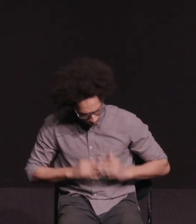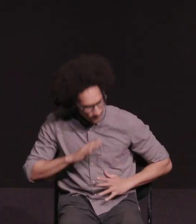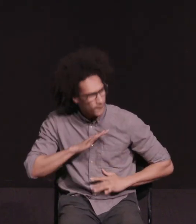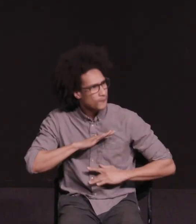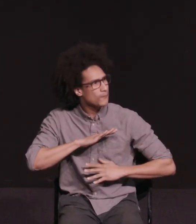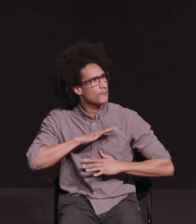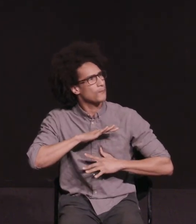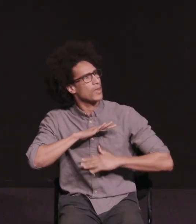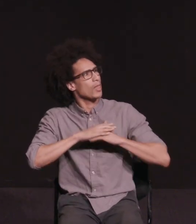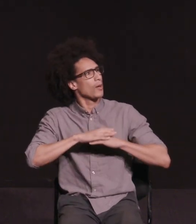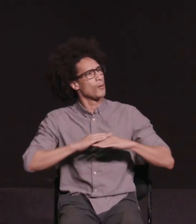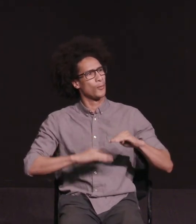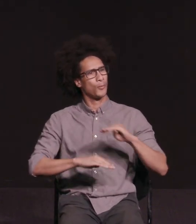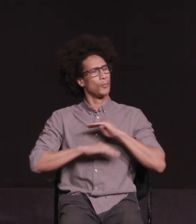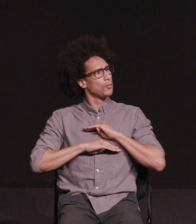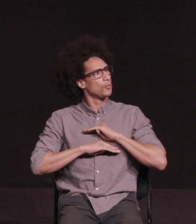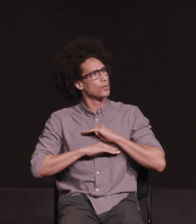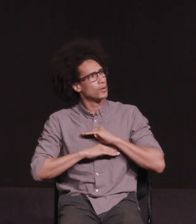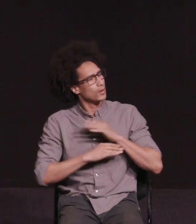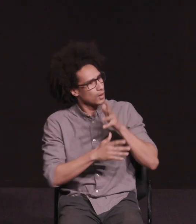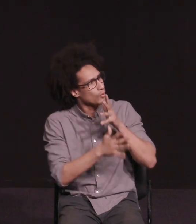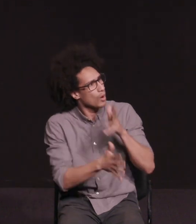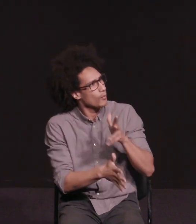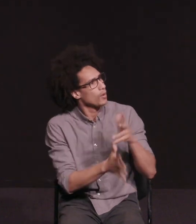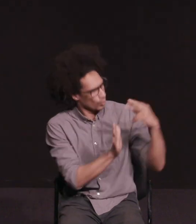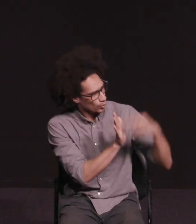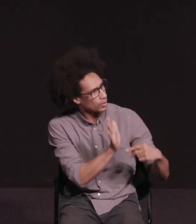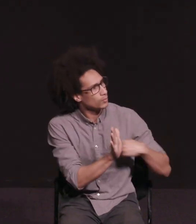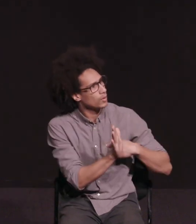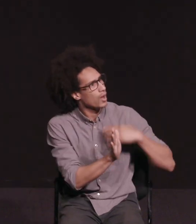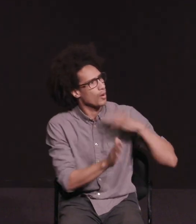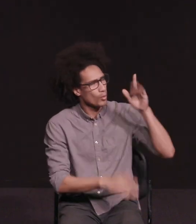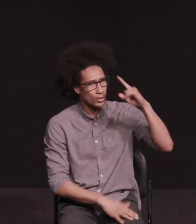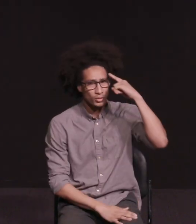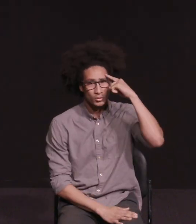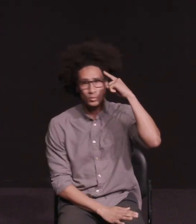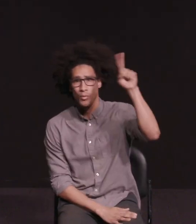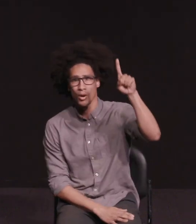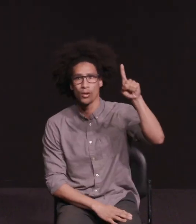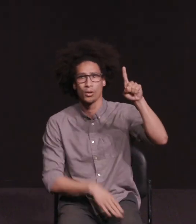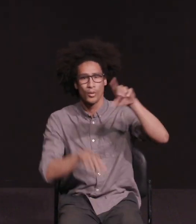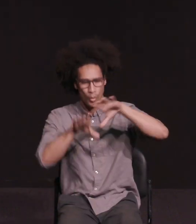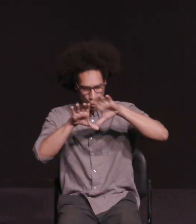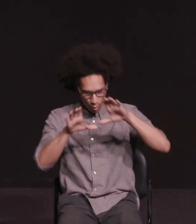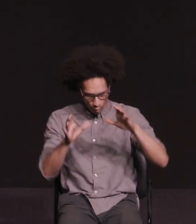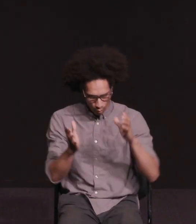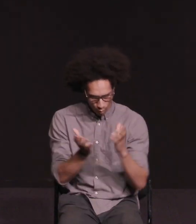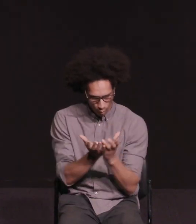Nana, Nana, read to me so I'll be smart and whole."